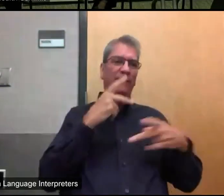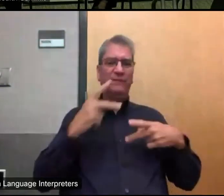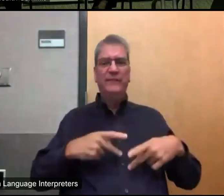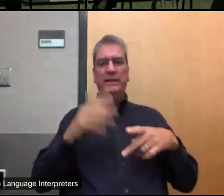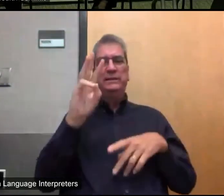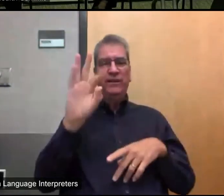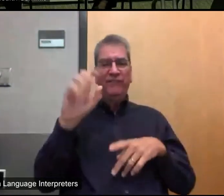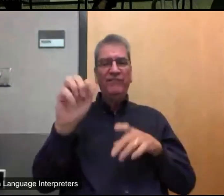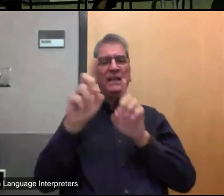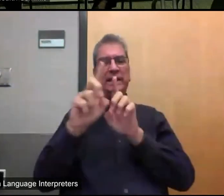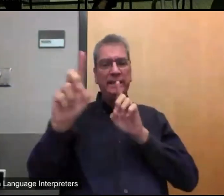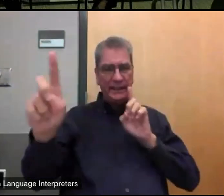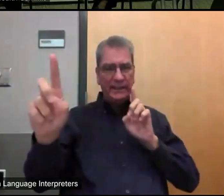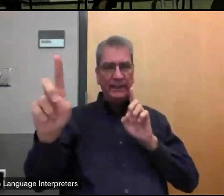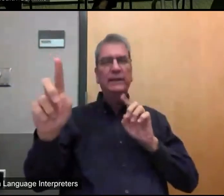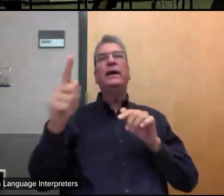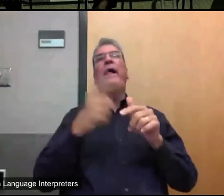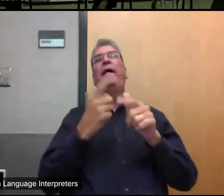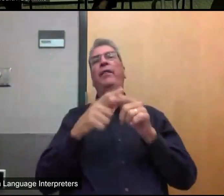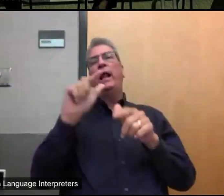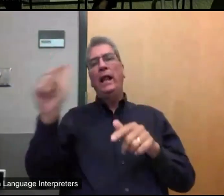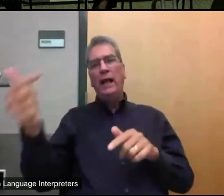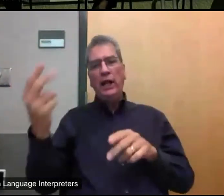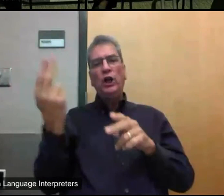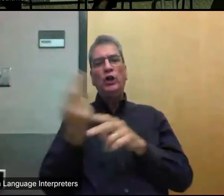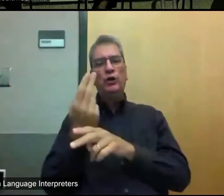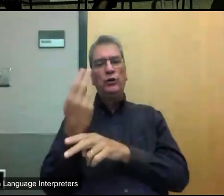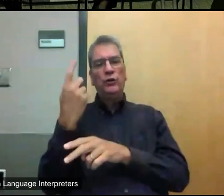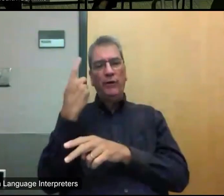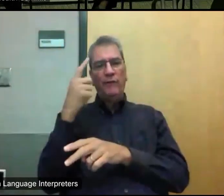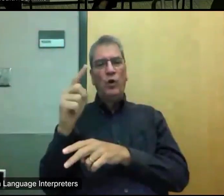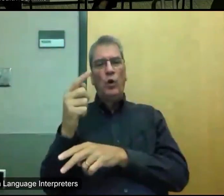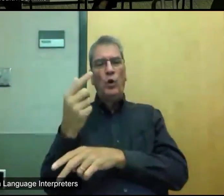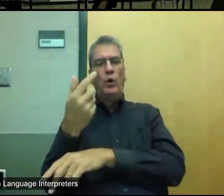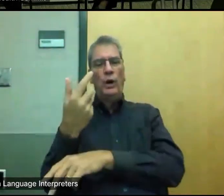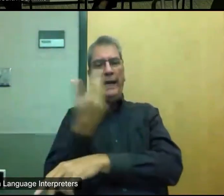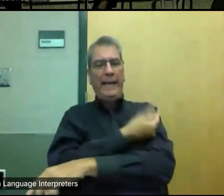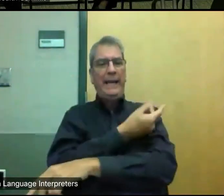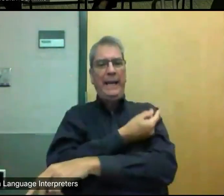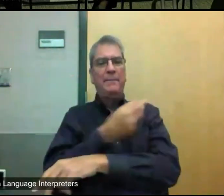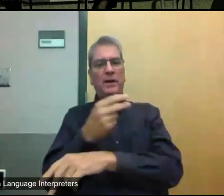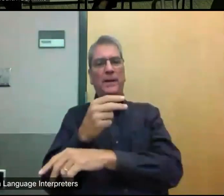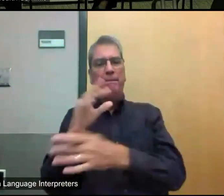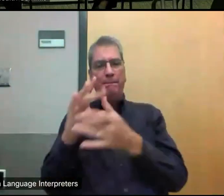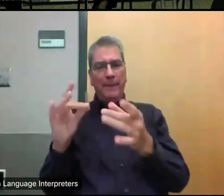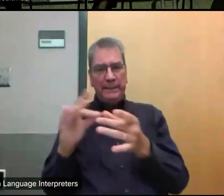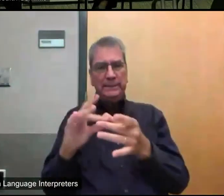as we move further using them for our immunization messages, um, and they've been like I said,